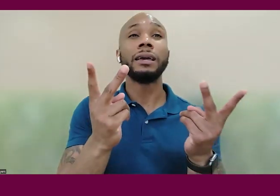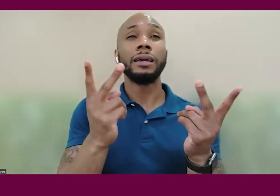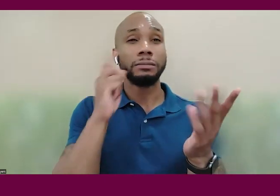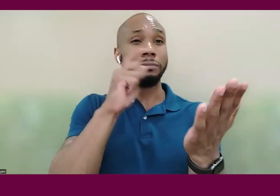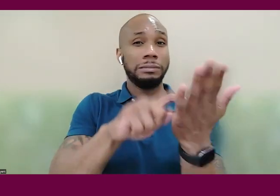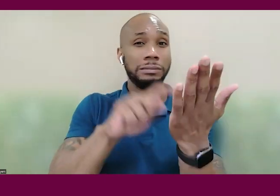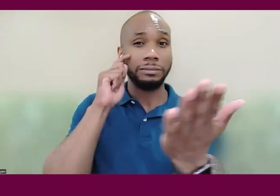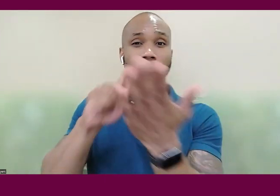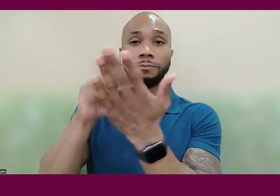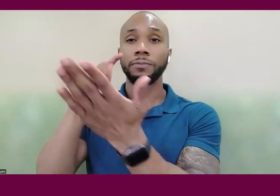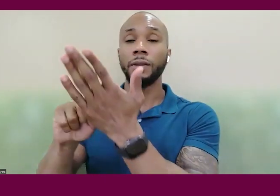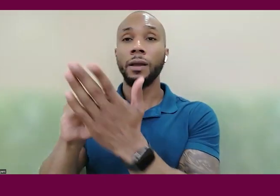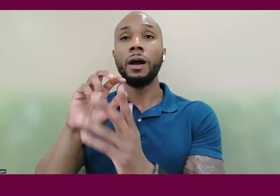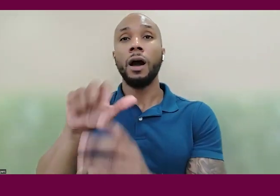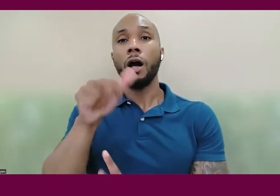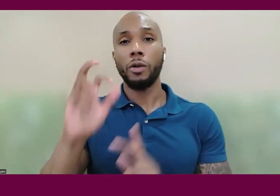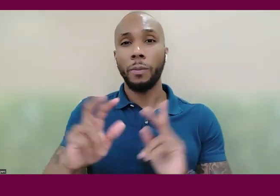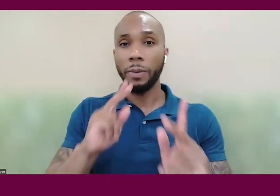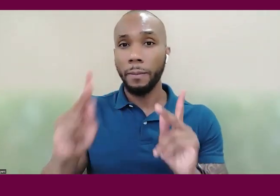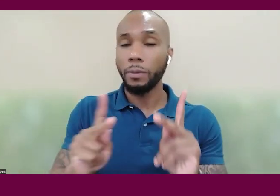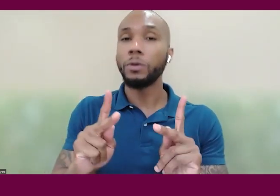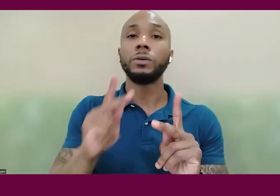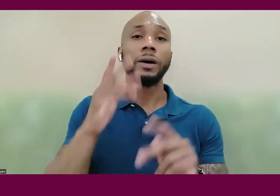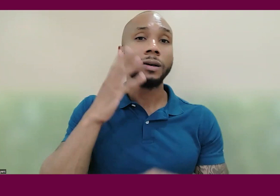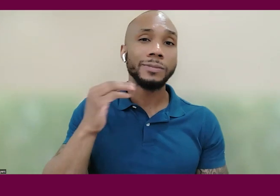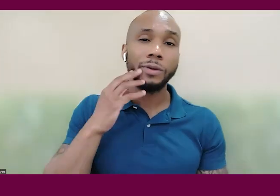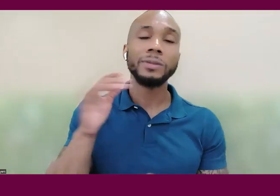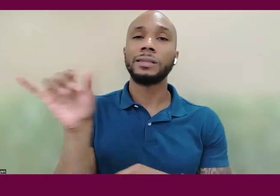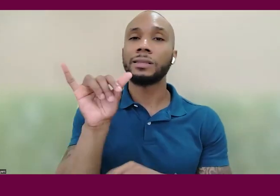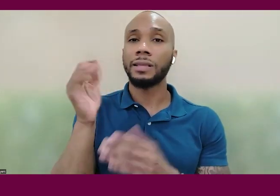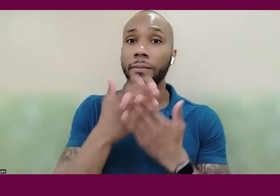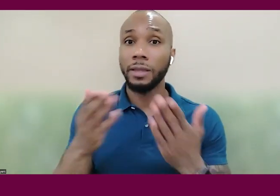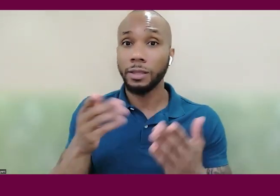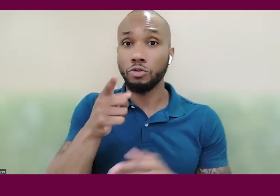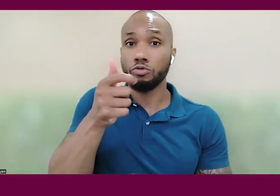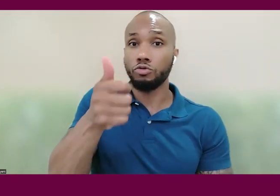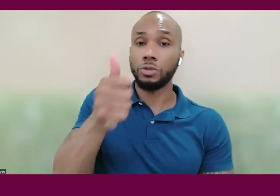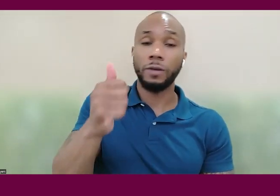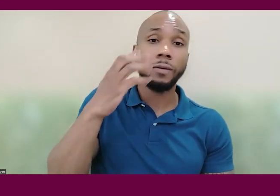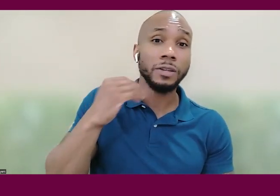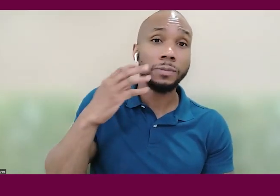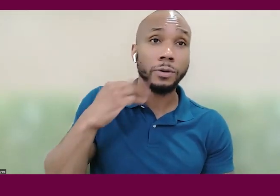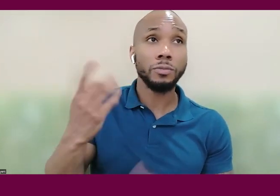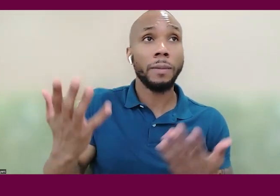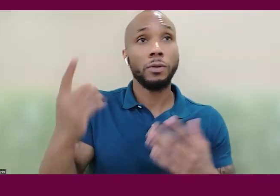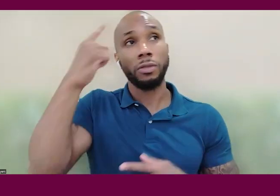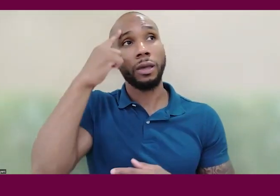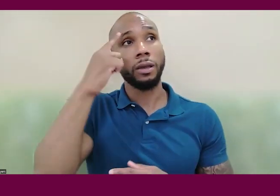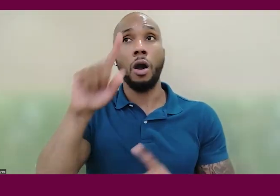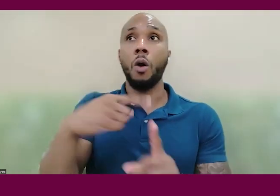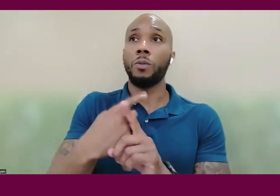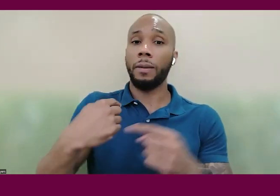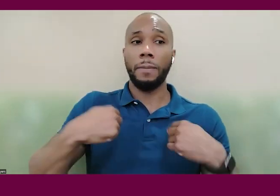are people other than you experiencing these things that you, of course, think only you experience.